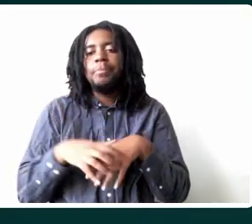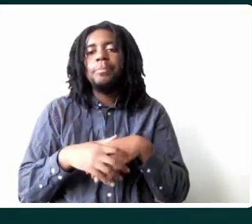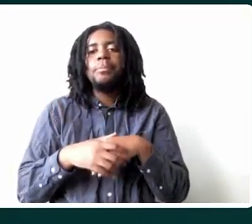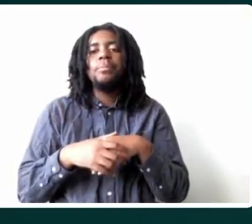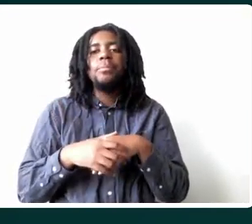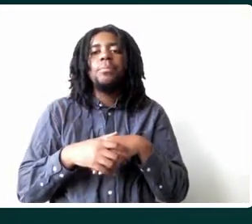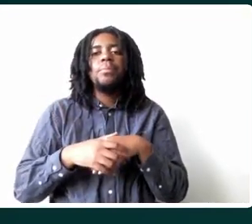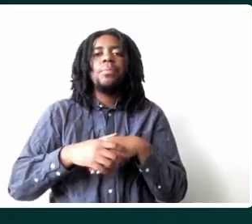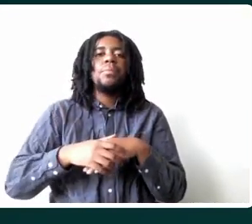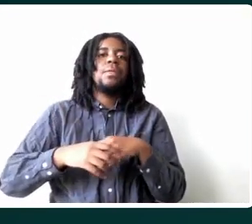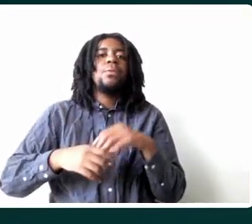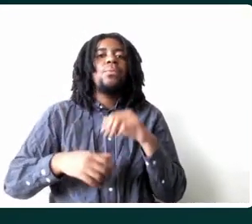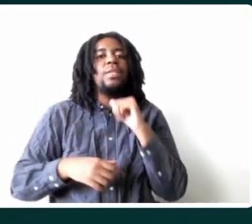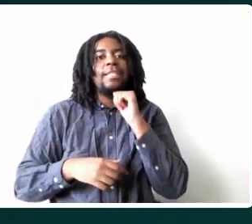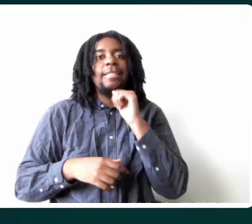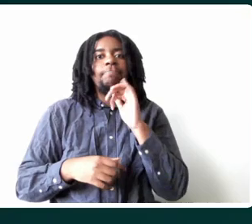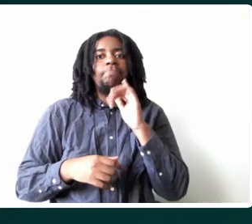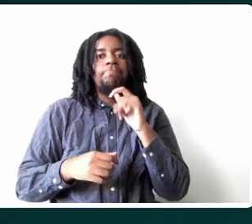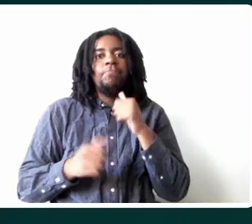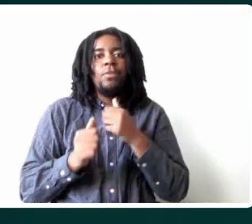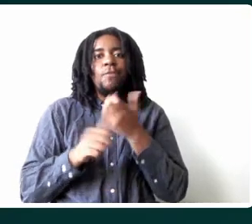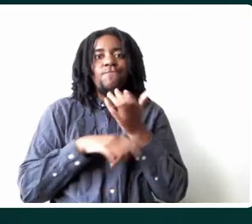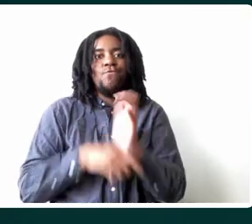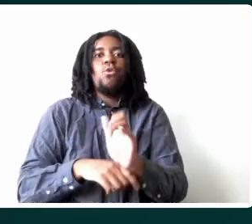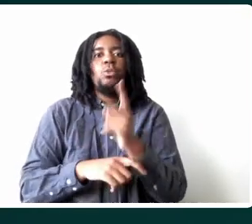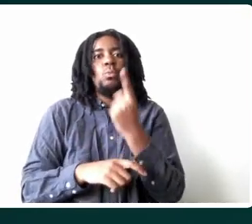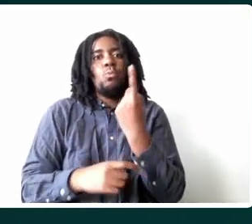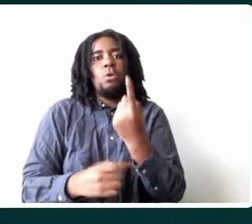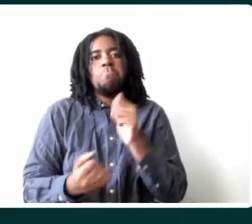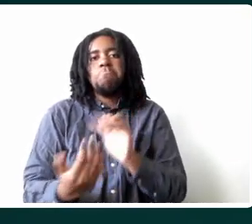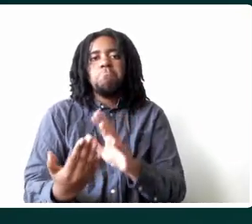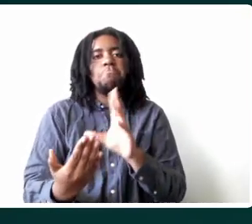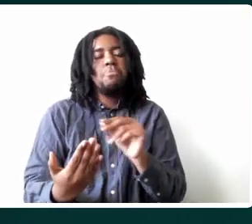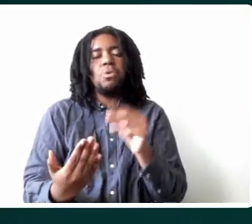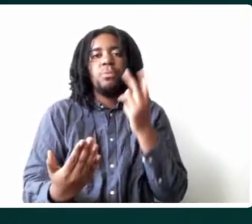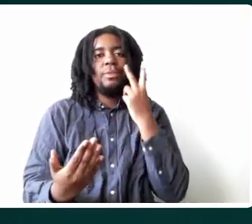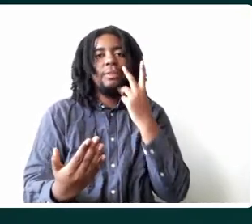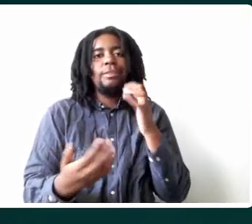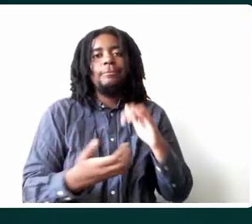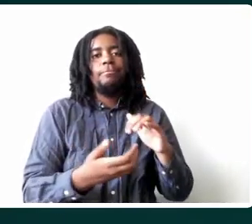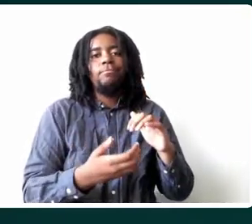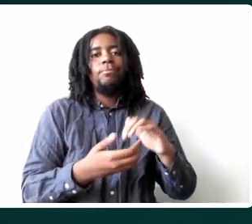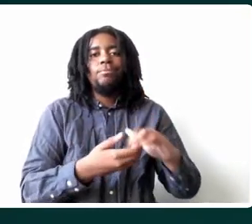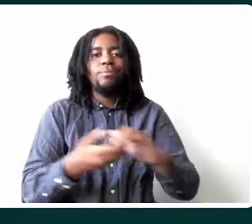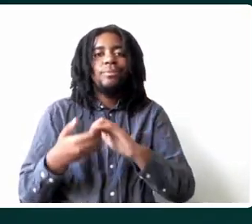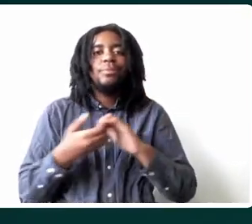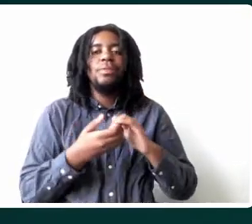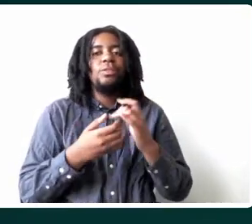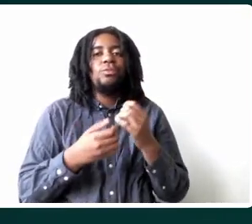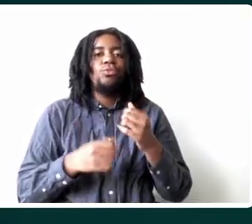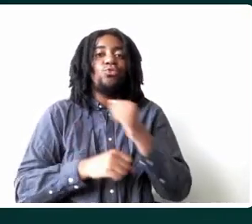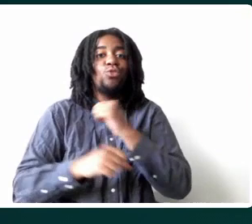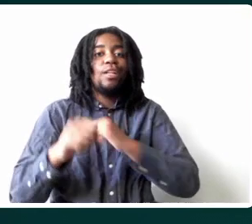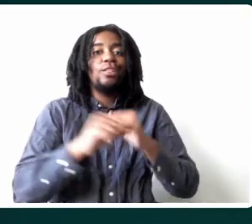way to do that as a project. So, we really see this as a collaborative where teachers, they would share strategies with each other. We were talking all the time. So, folks,